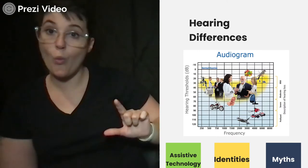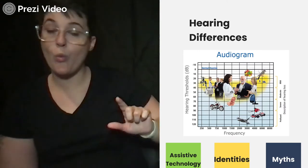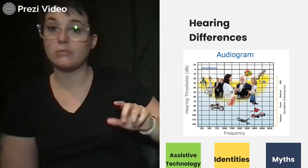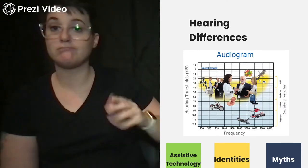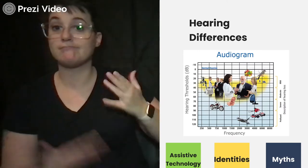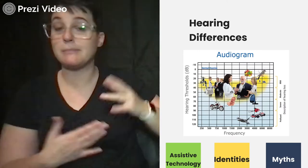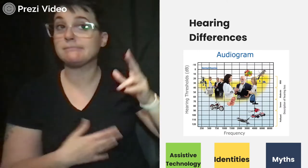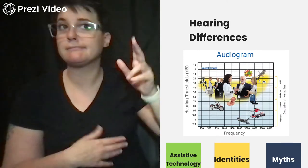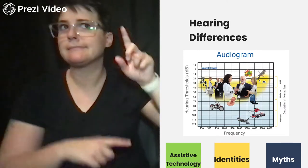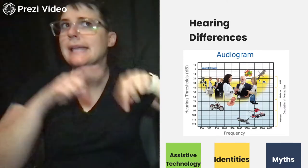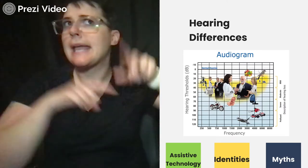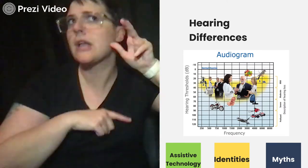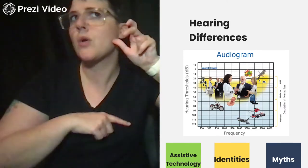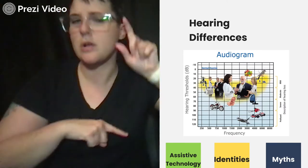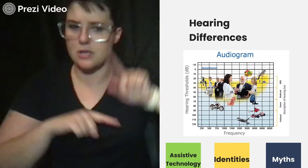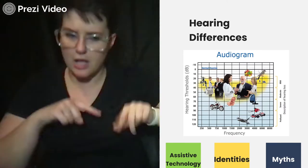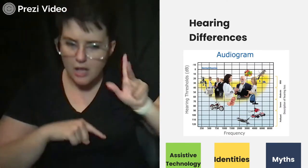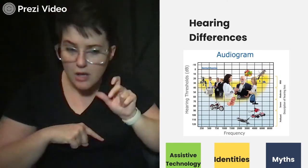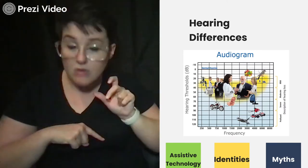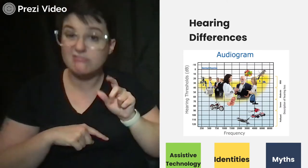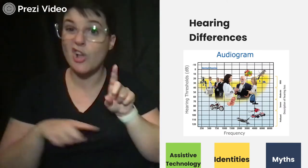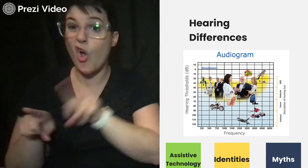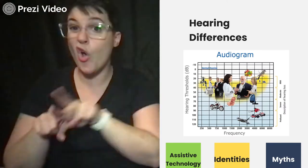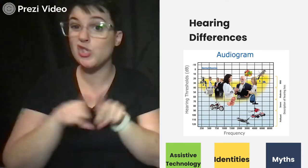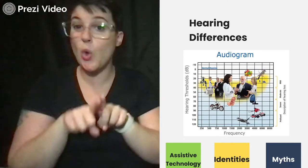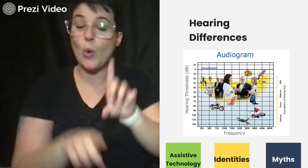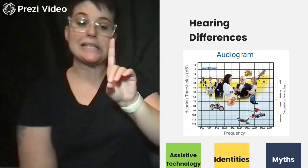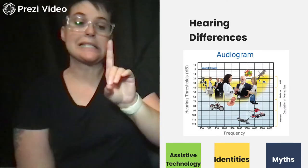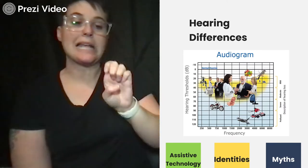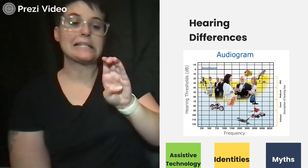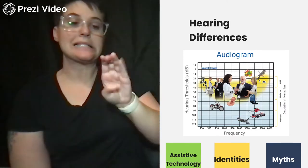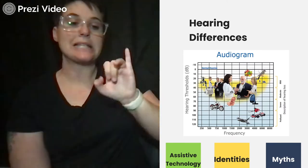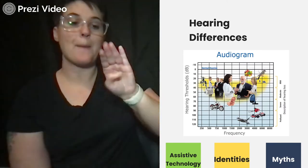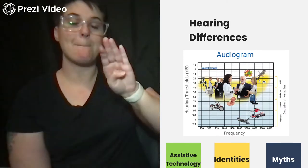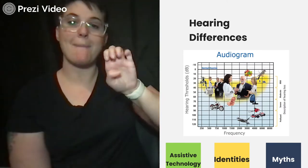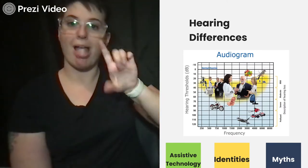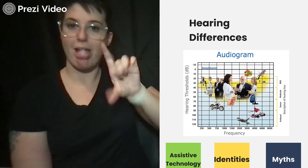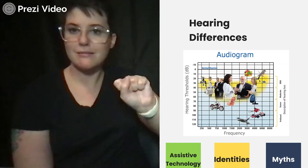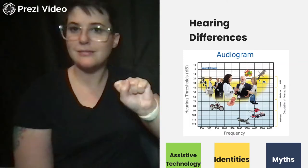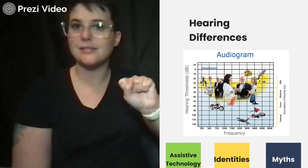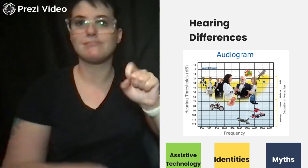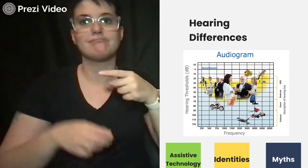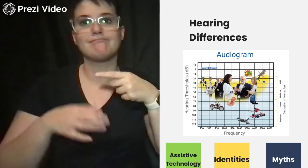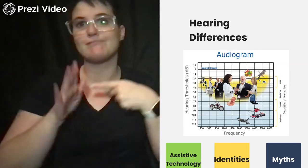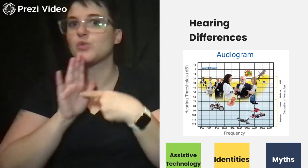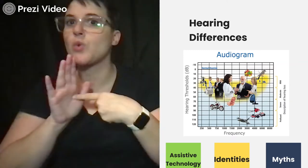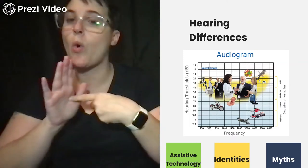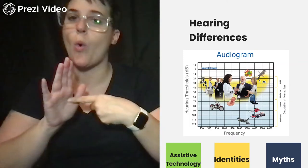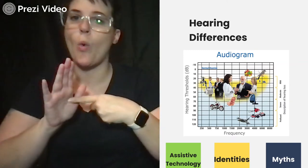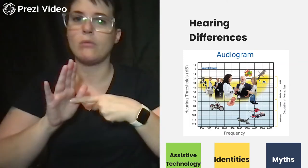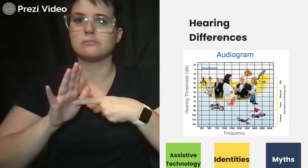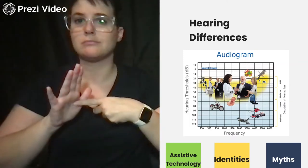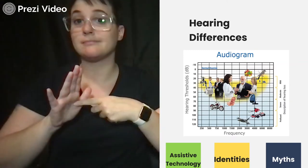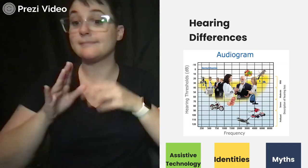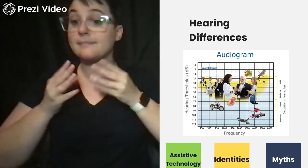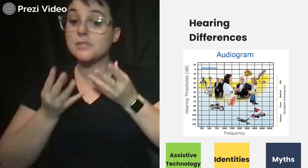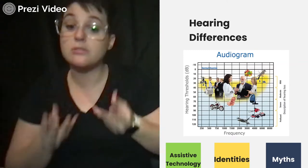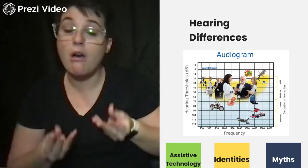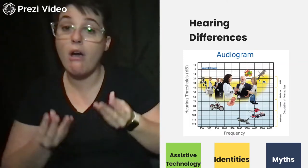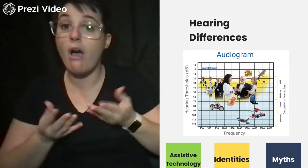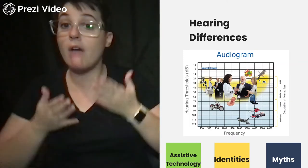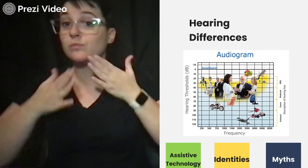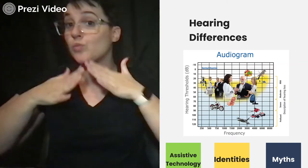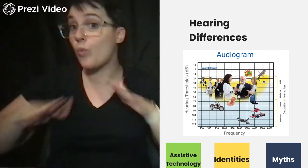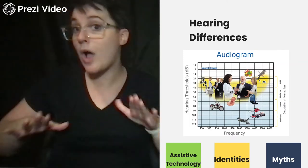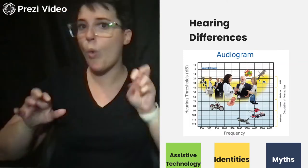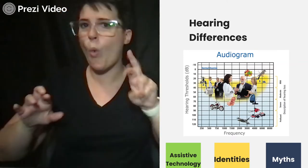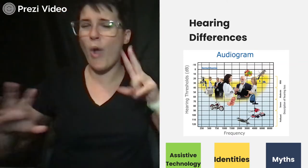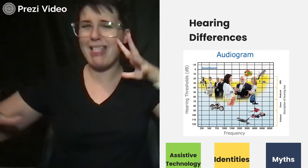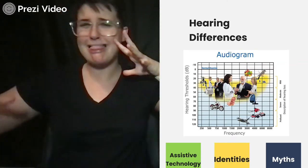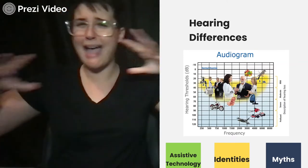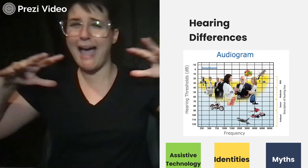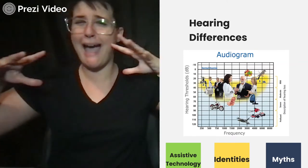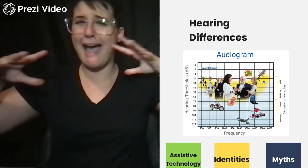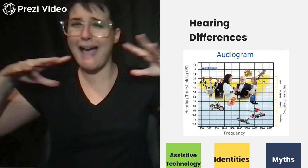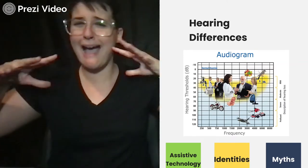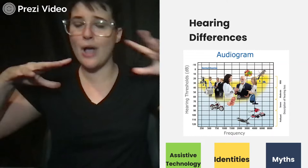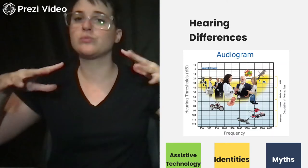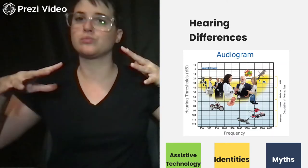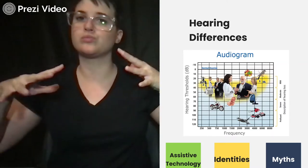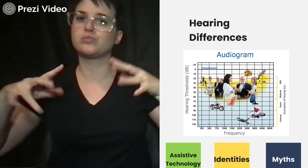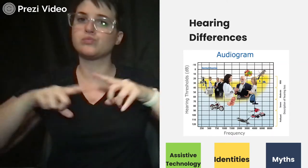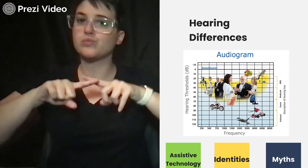As well as decibels, meaning loudness or softness.